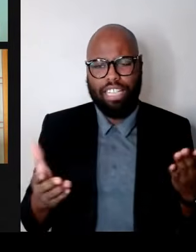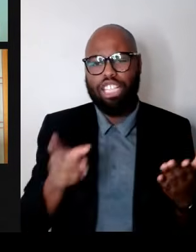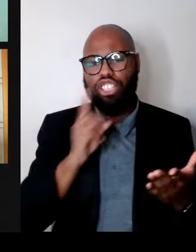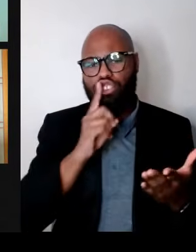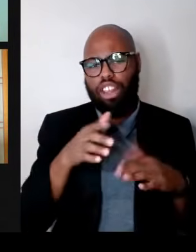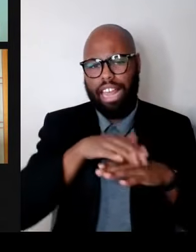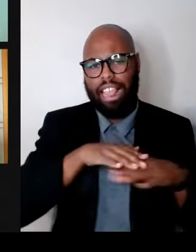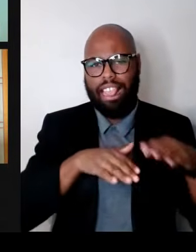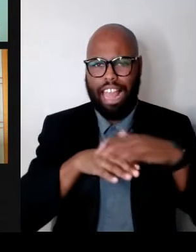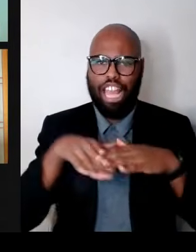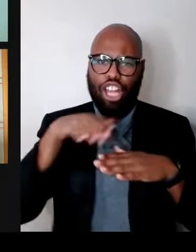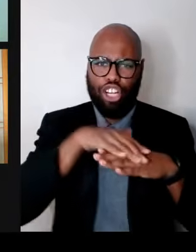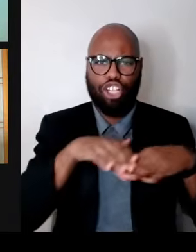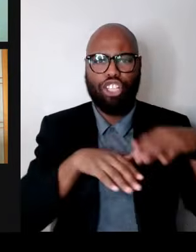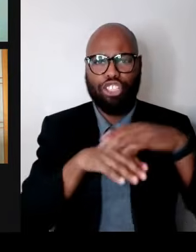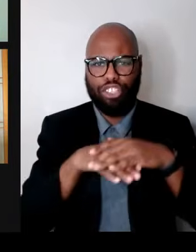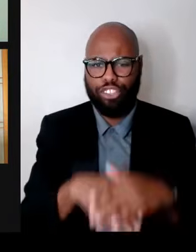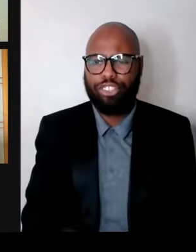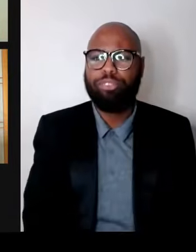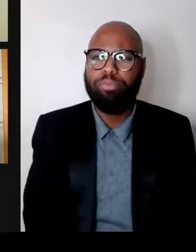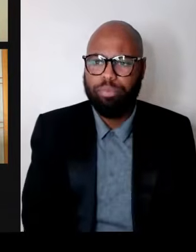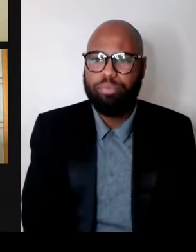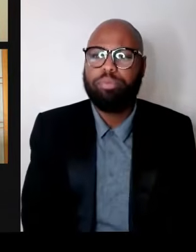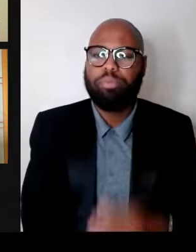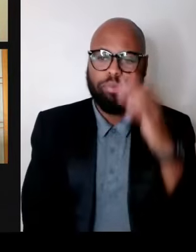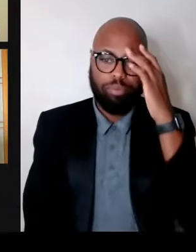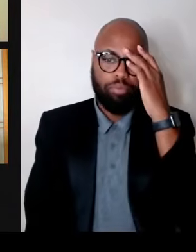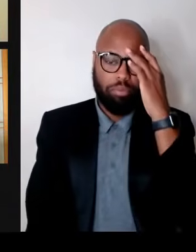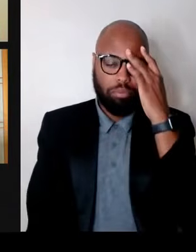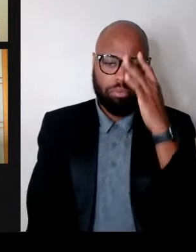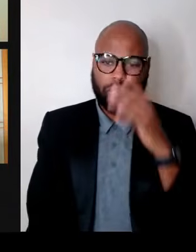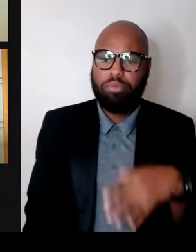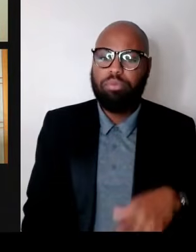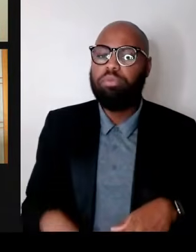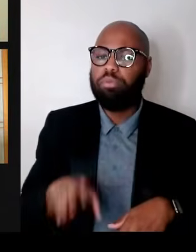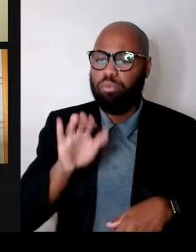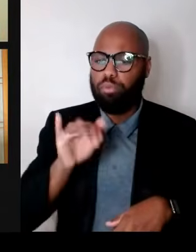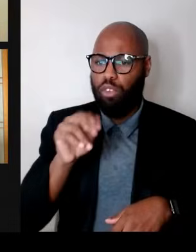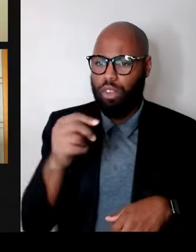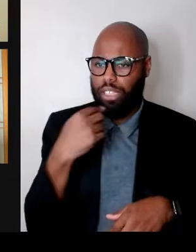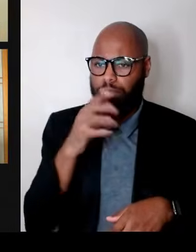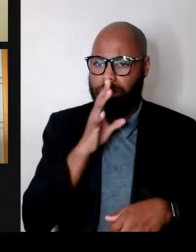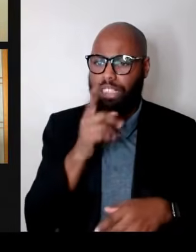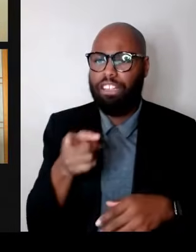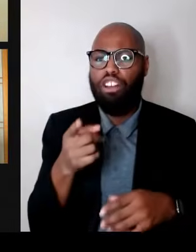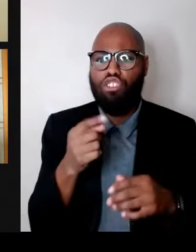Well, among the many things that you just lift up Nala is, again,